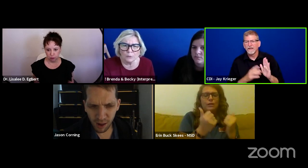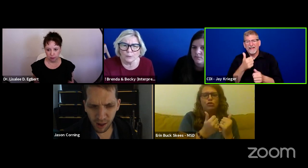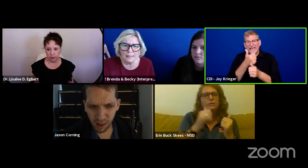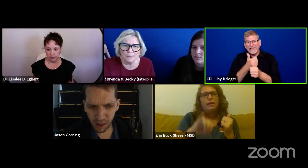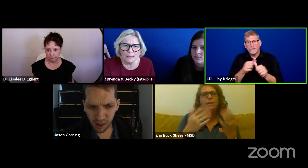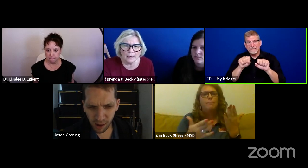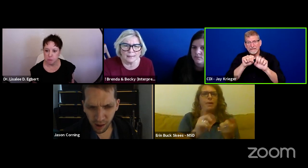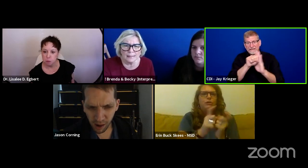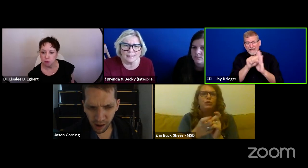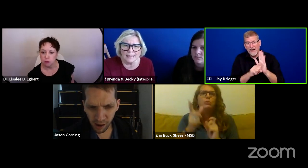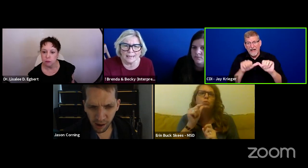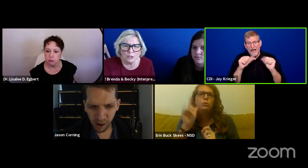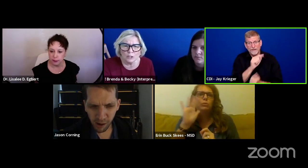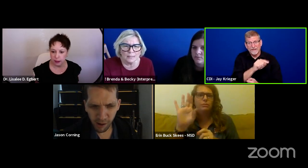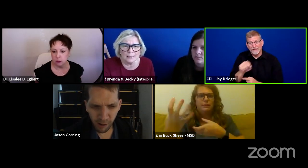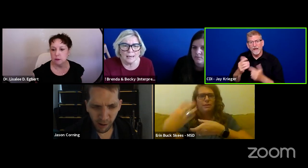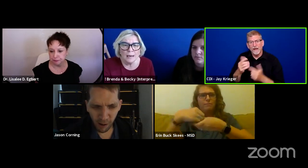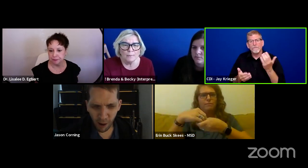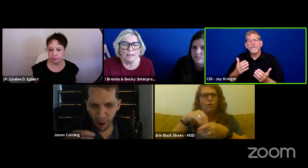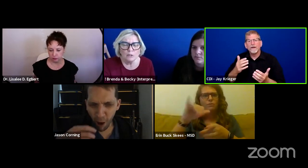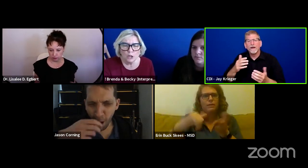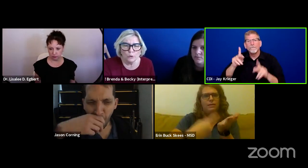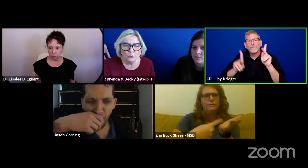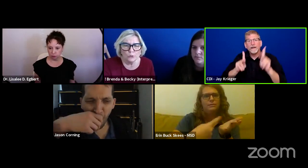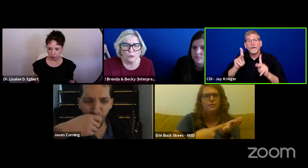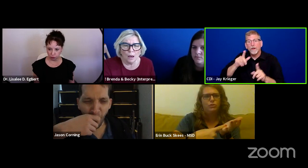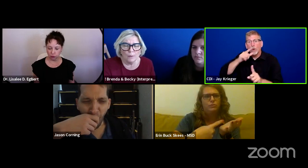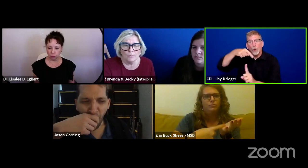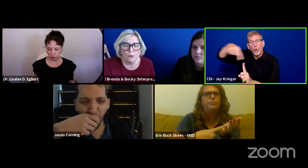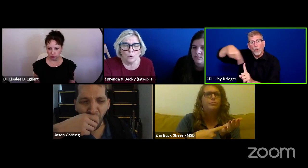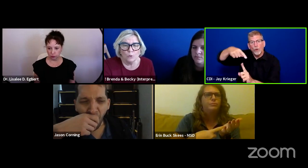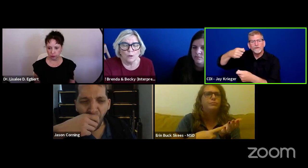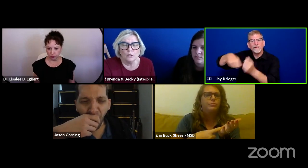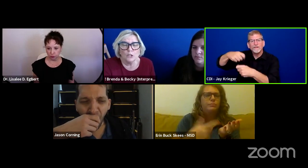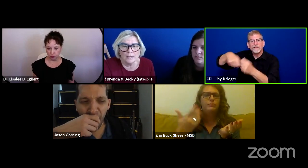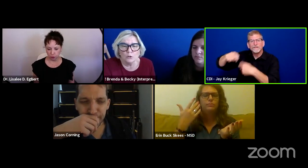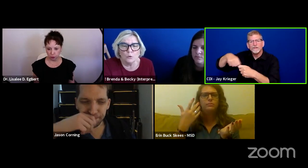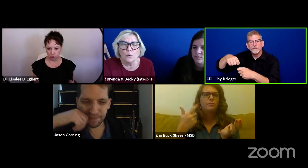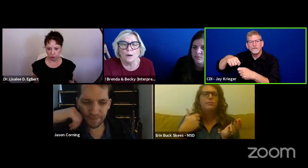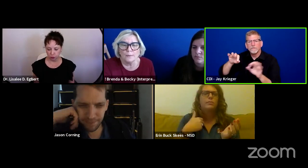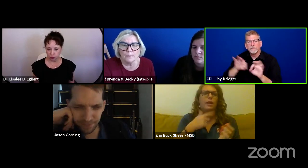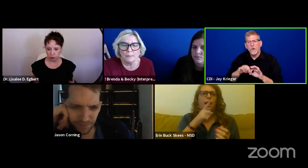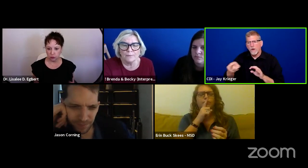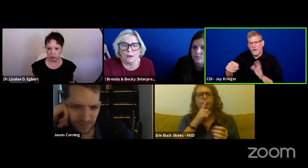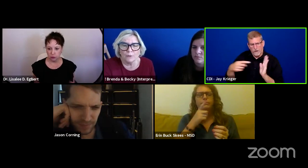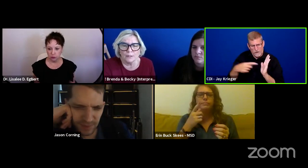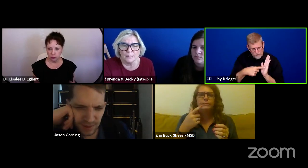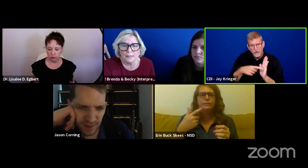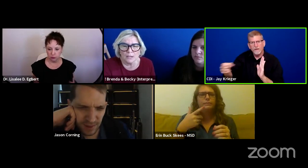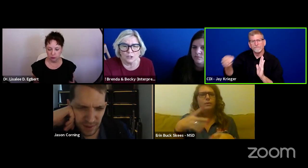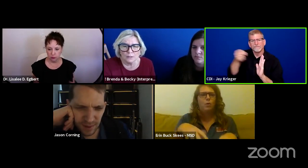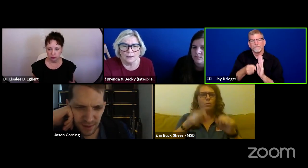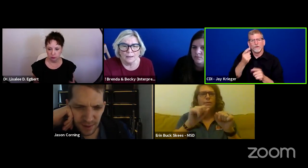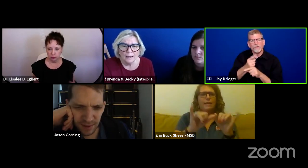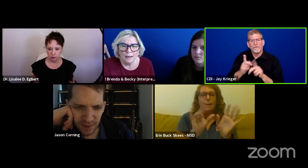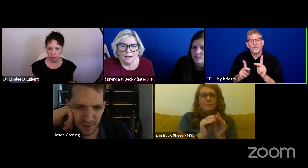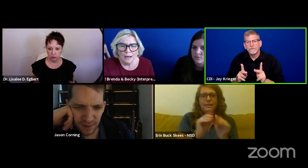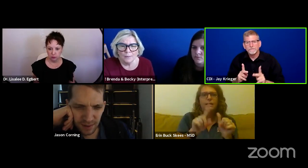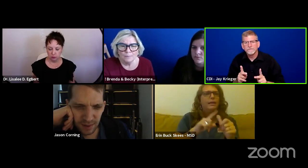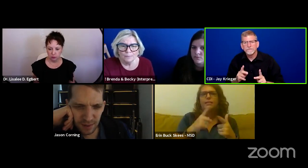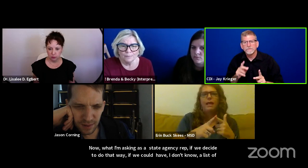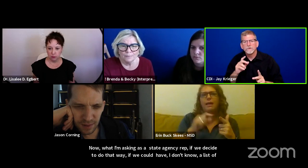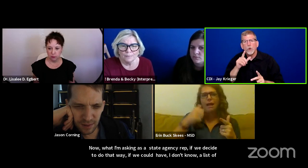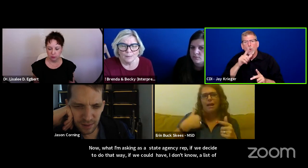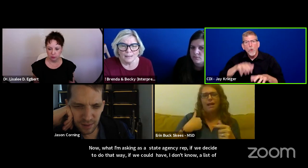because the reason being, the state agencies may change who might be involved in the discussion.